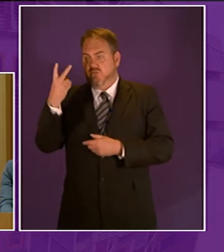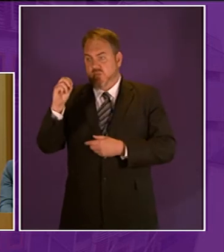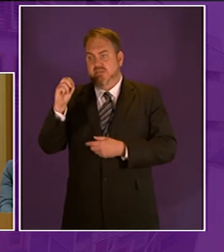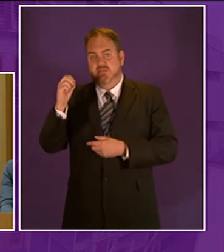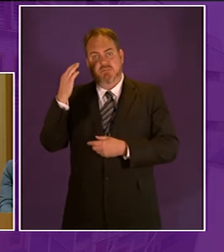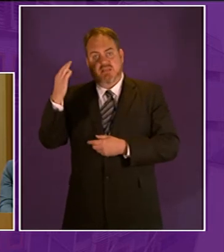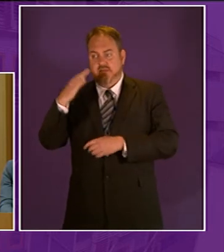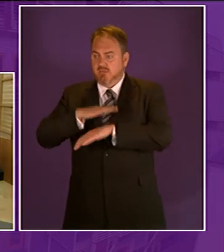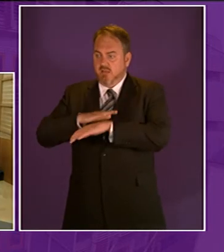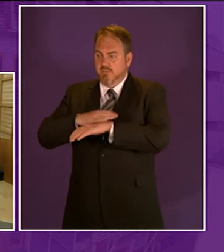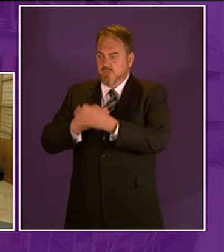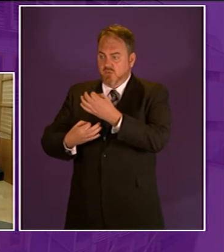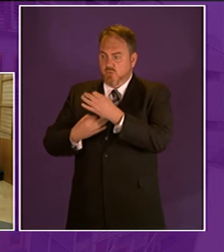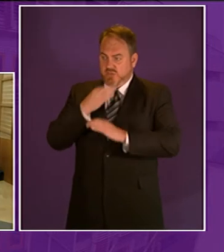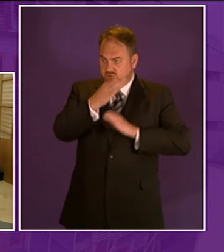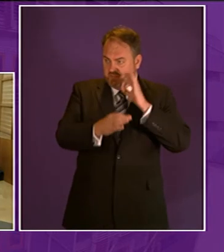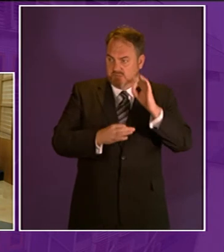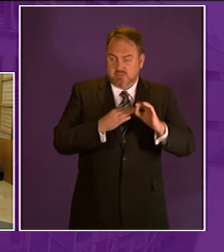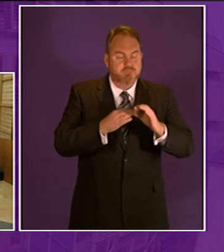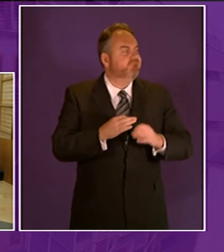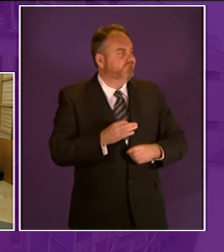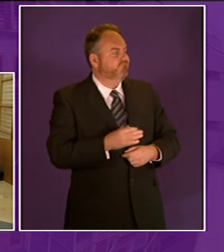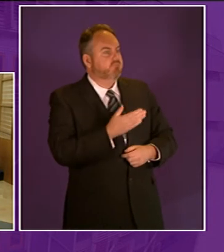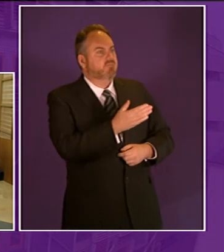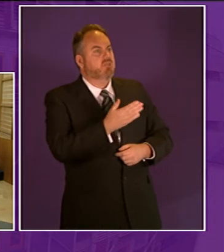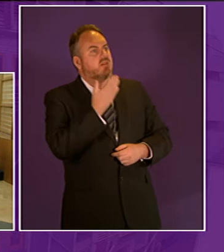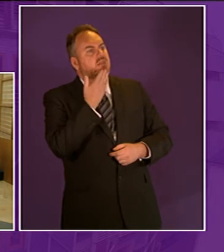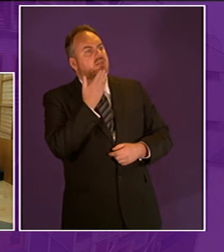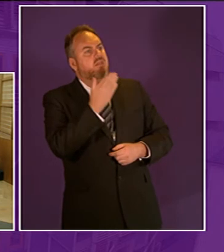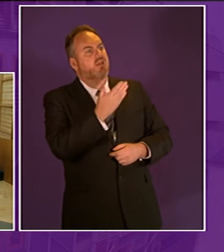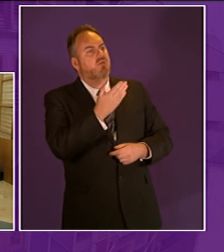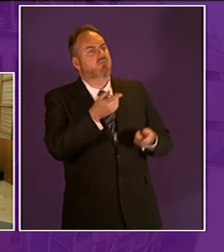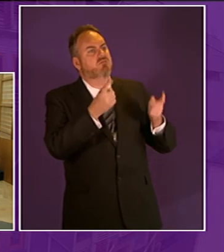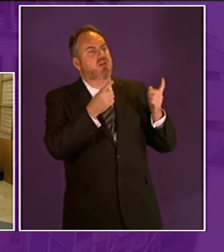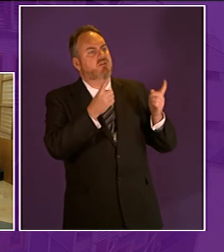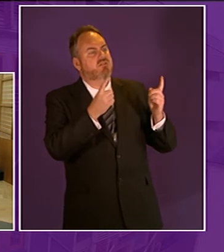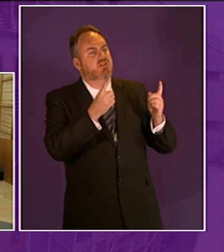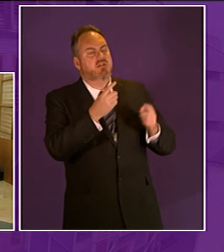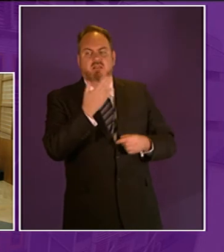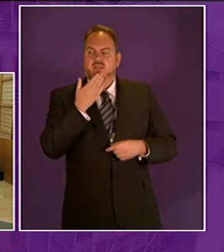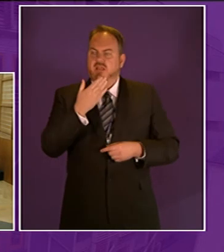Liz Smith (Mid Scotland and Fife) (Con): I thank the cabinet secretary for early sight